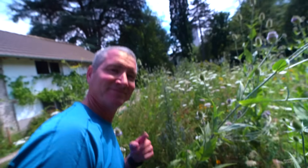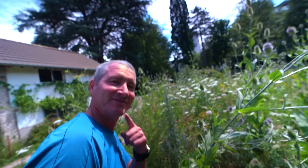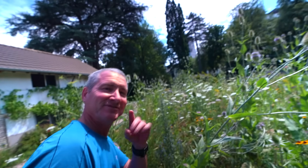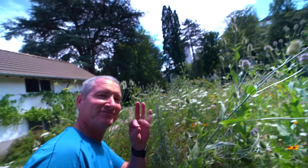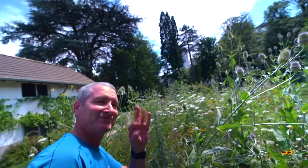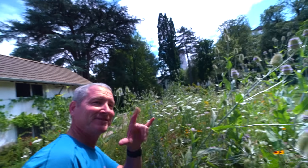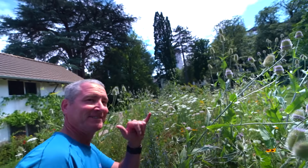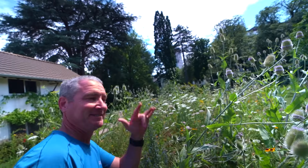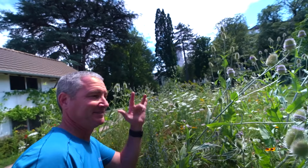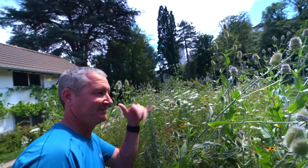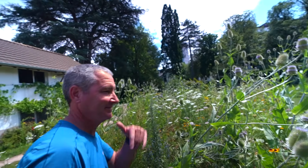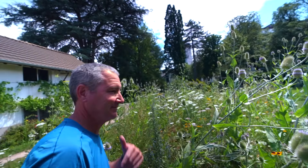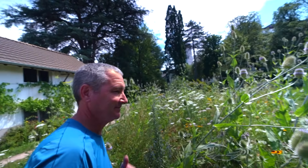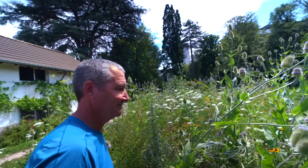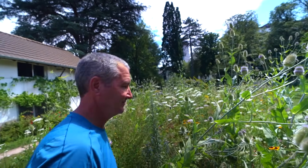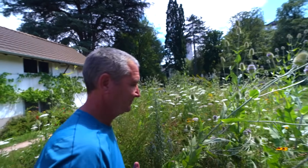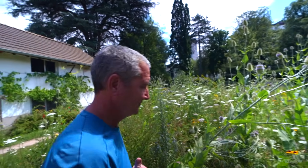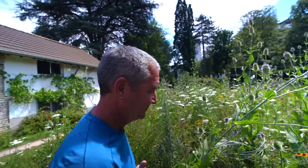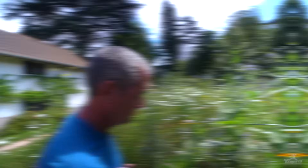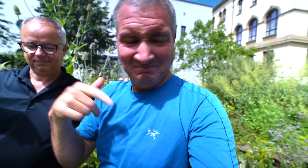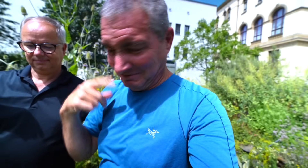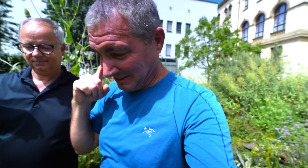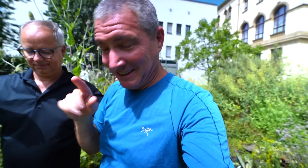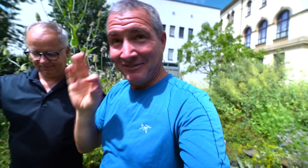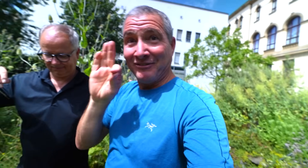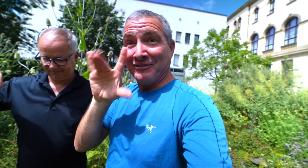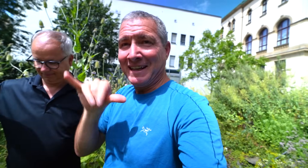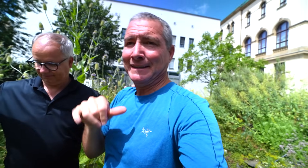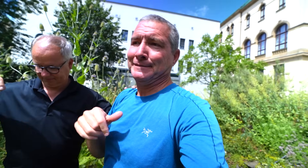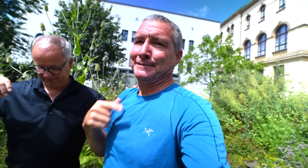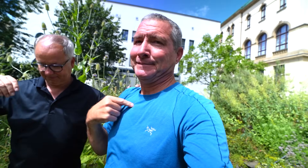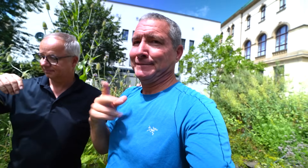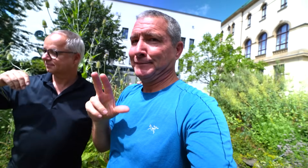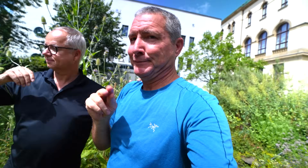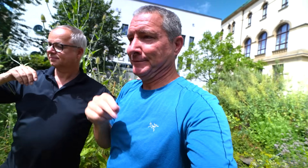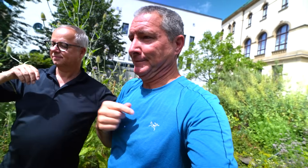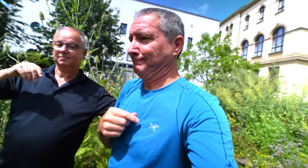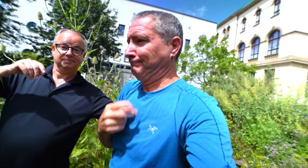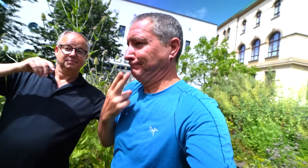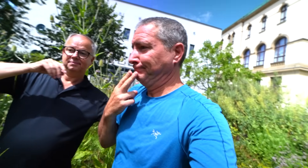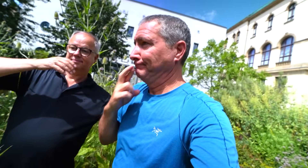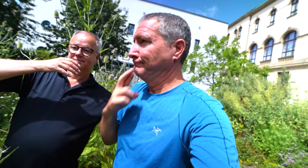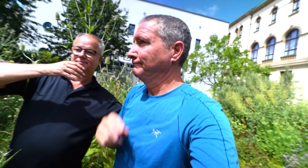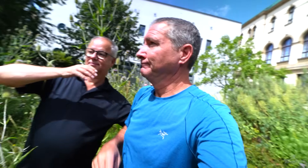There was a bug. I thought there was a bug, but it's not. Uh oh.